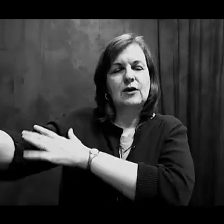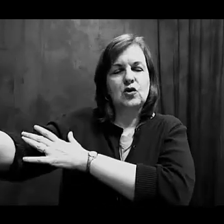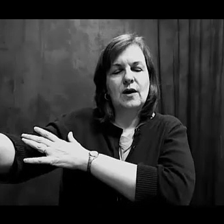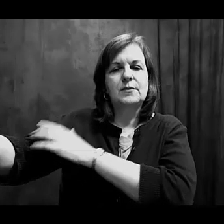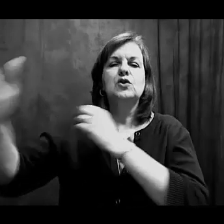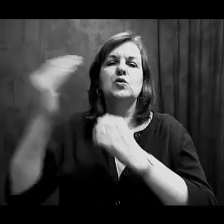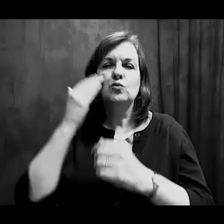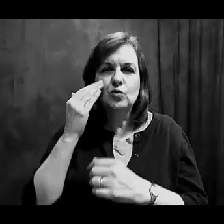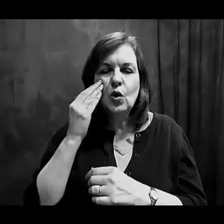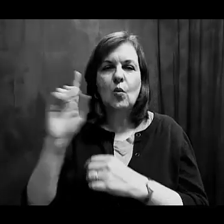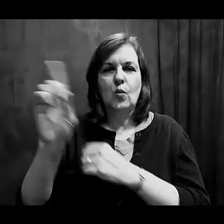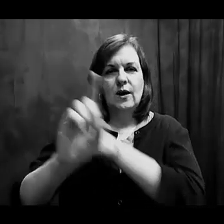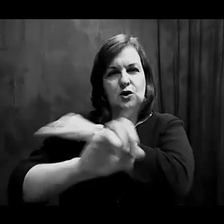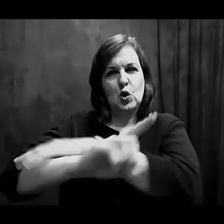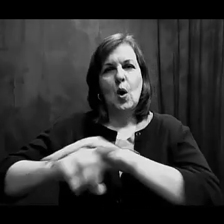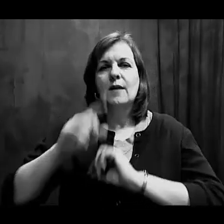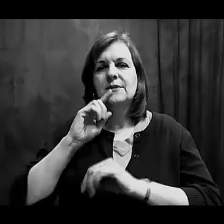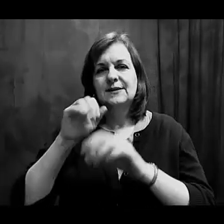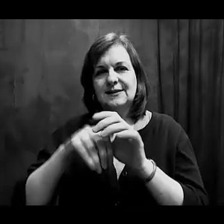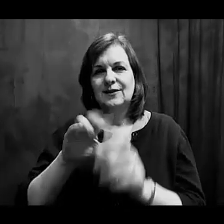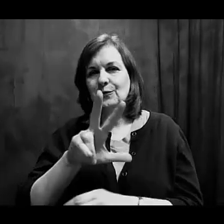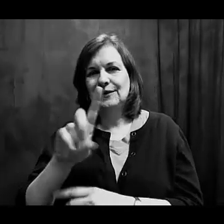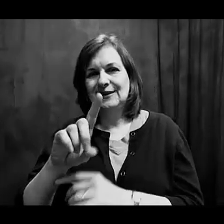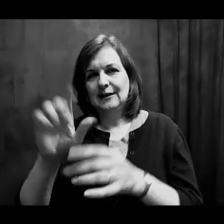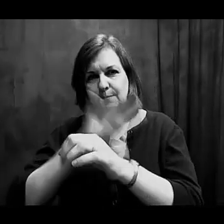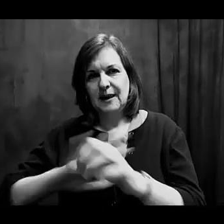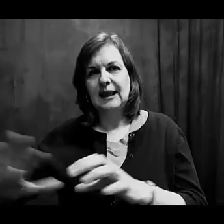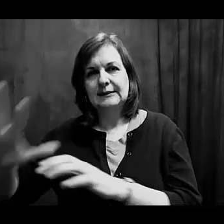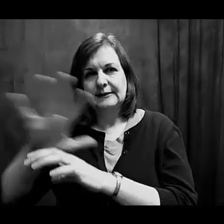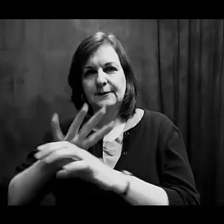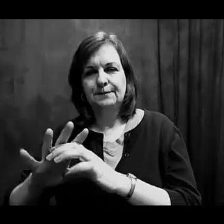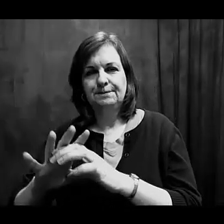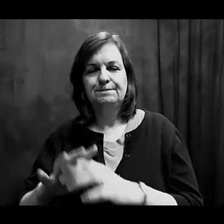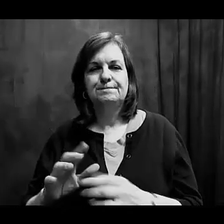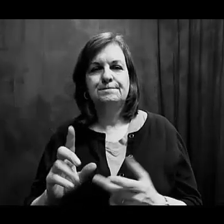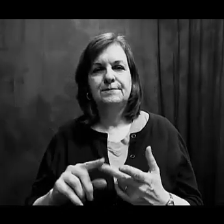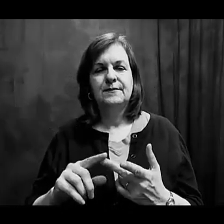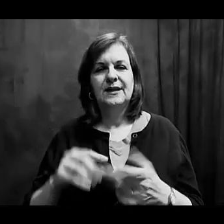we look at internal organs having general senses